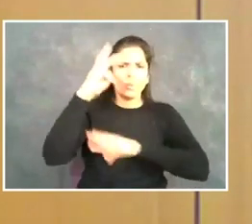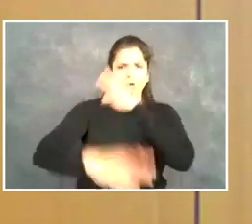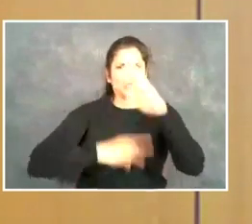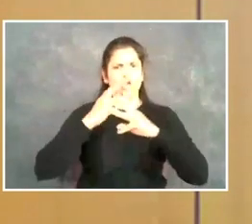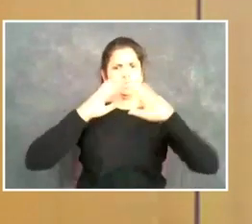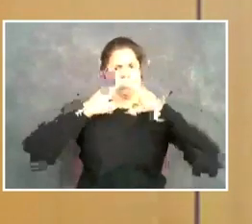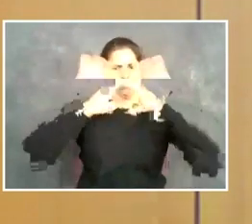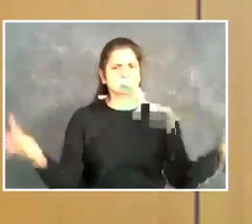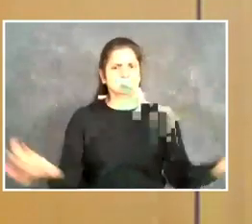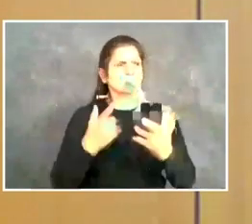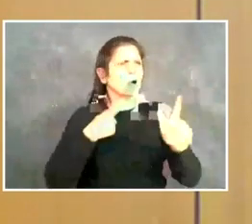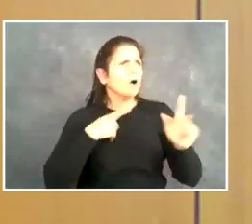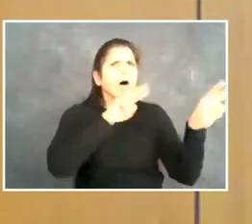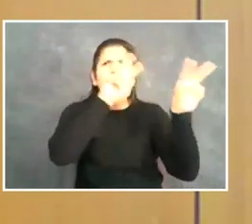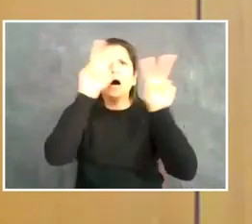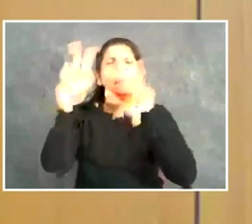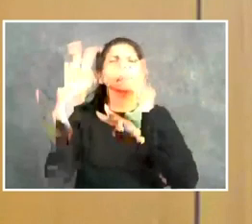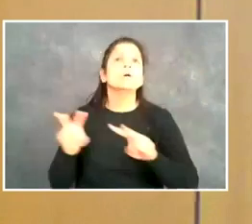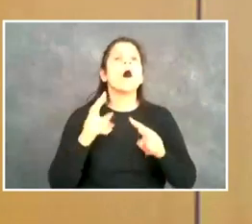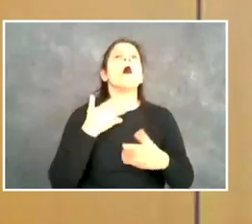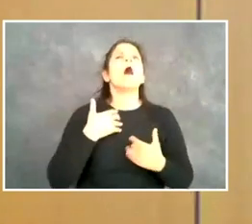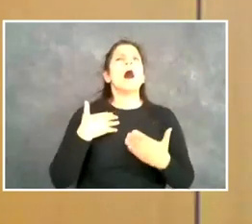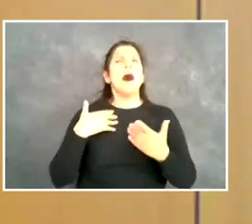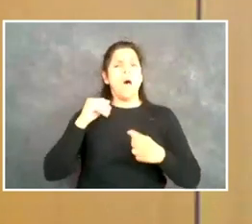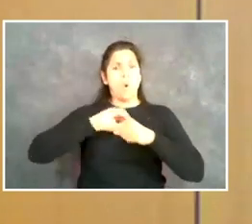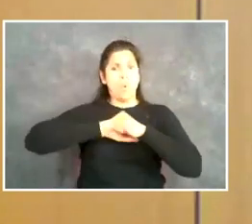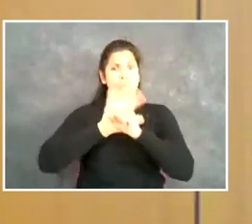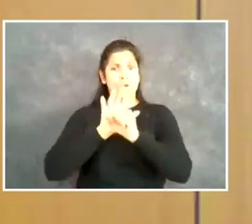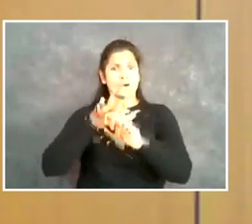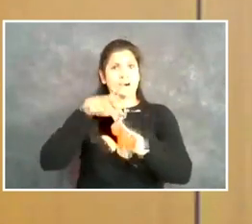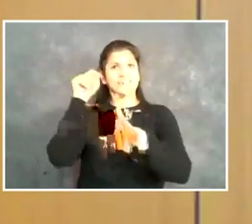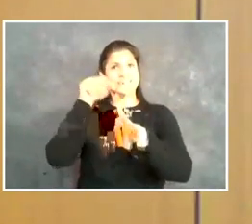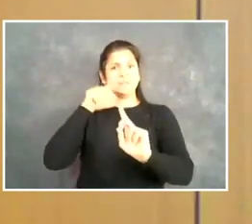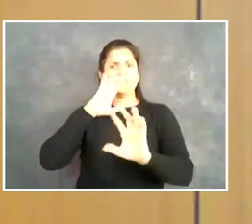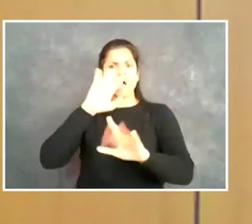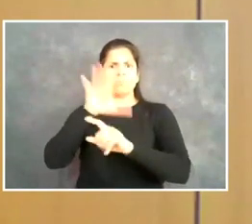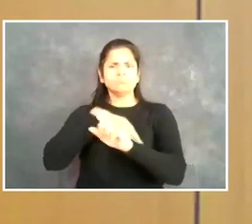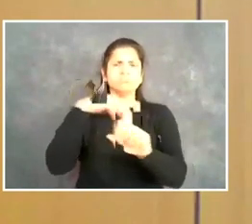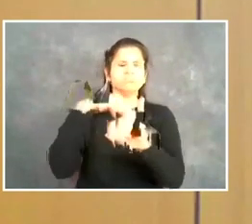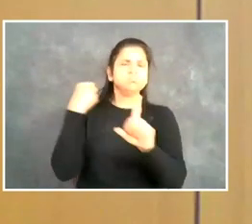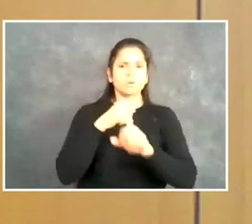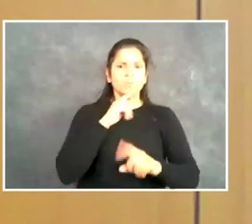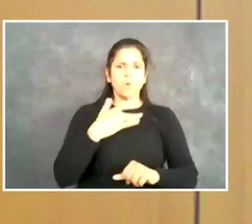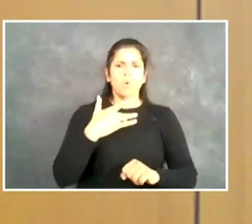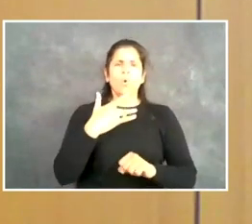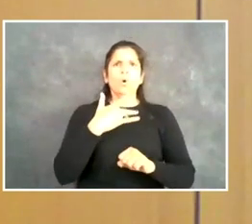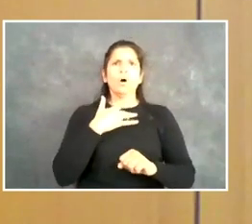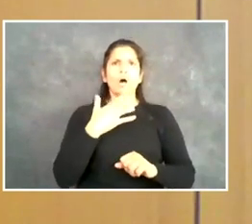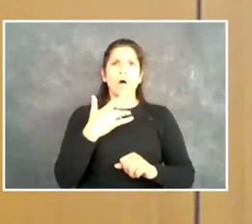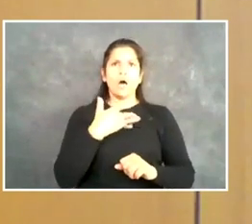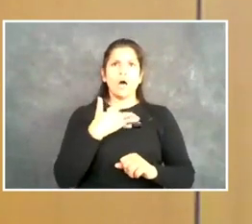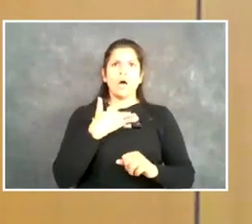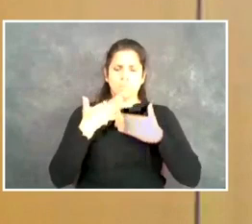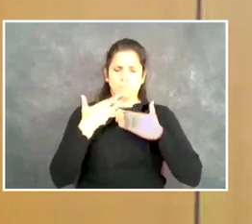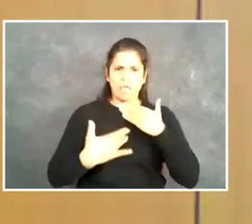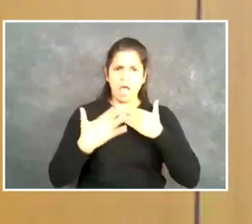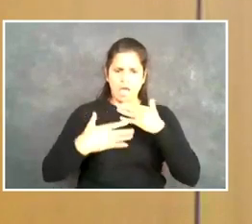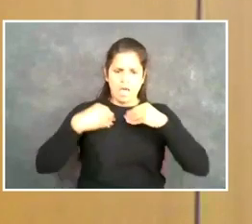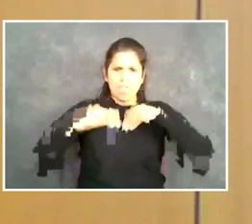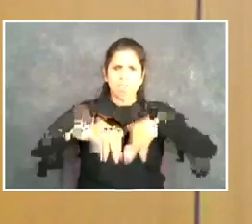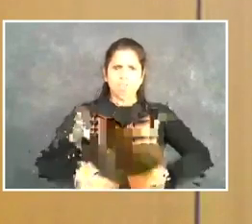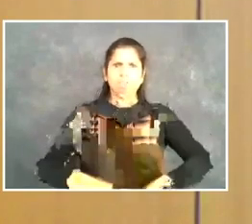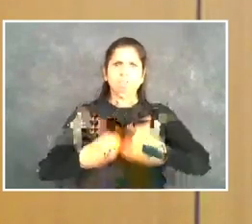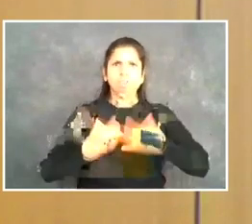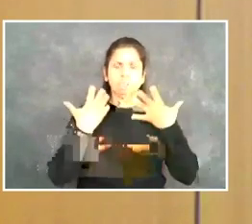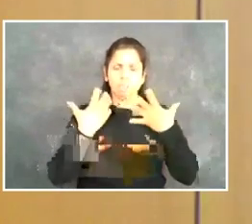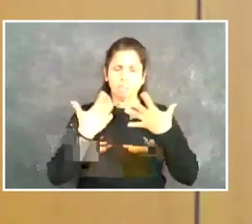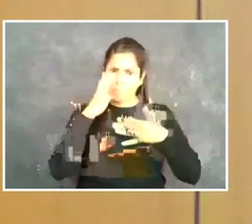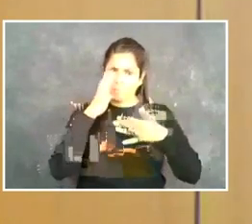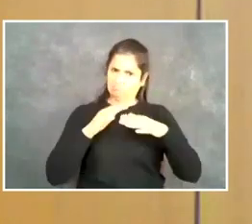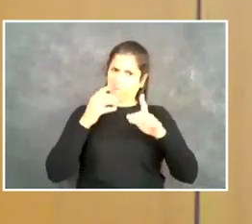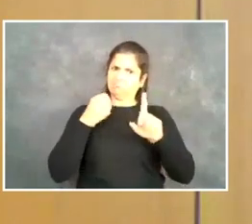ABOUT IT WHERE CORONAVIRUS CAN